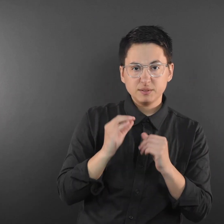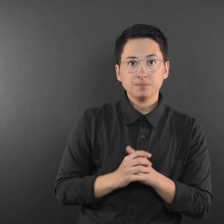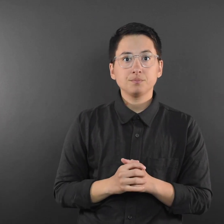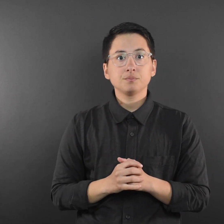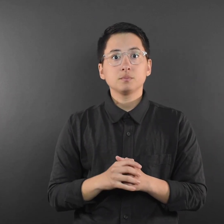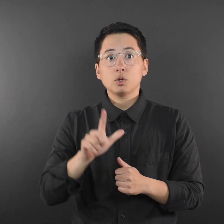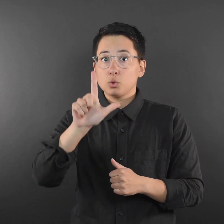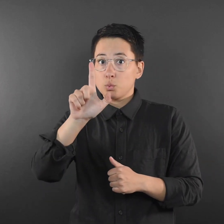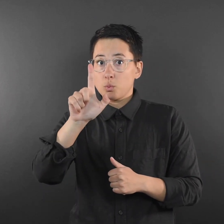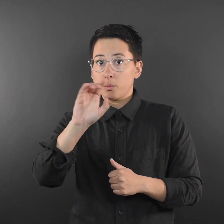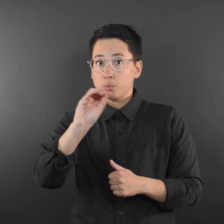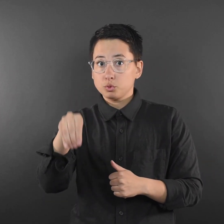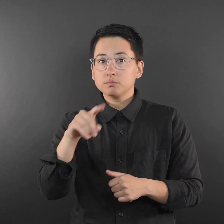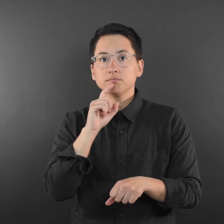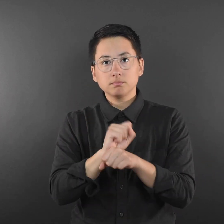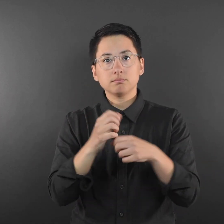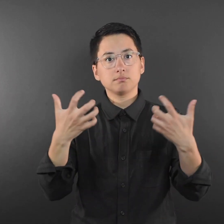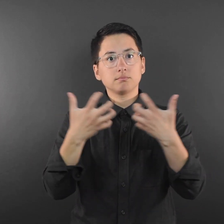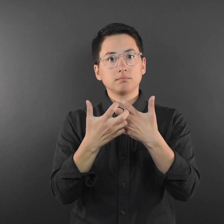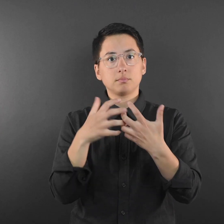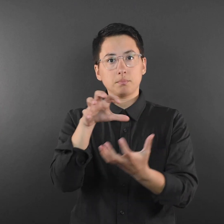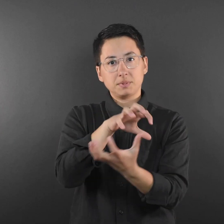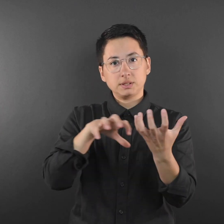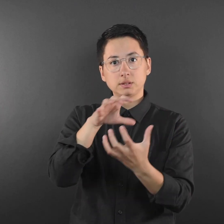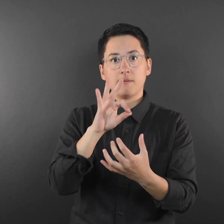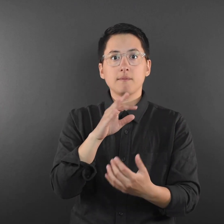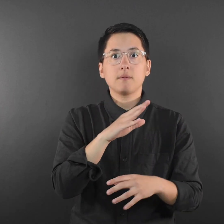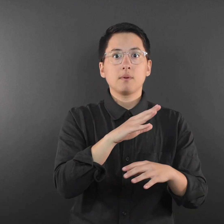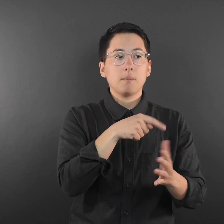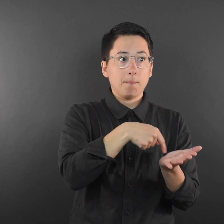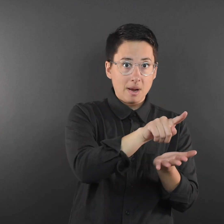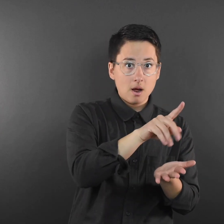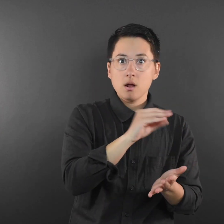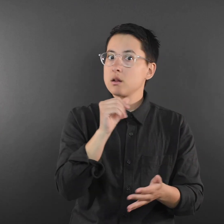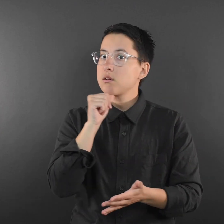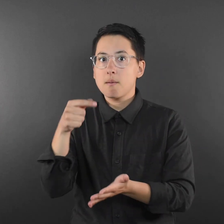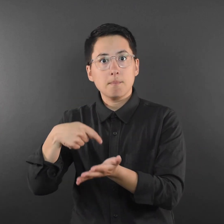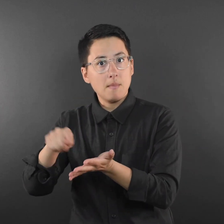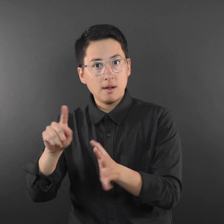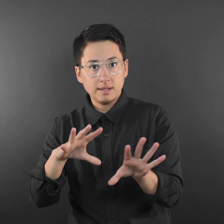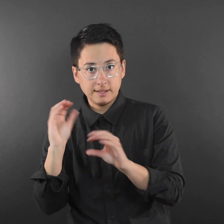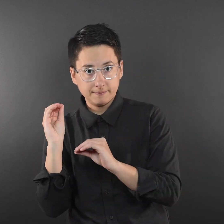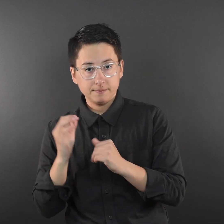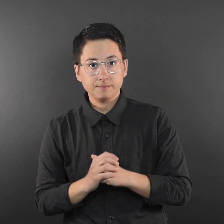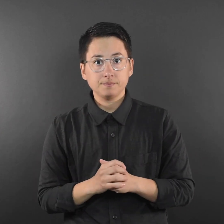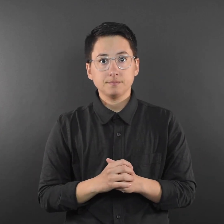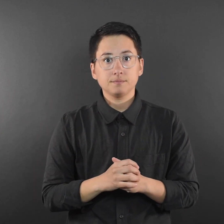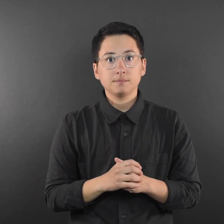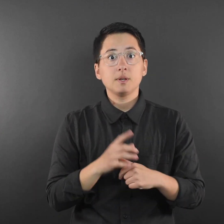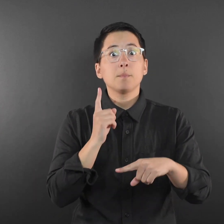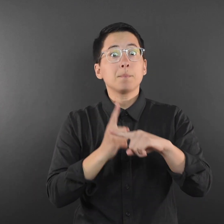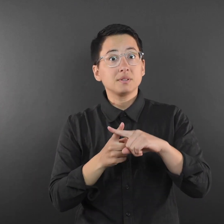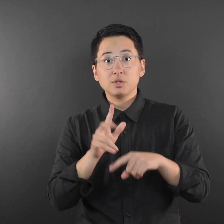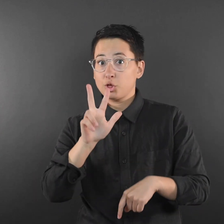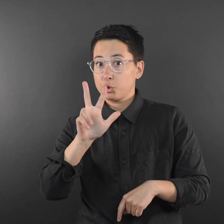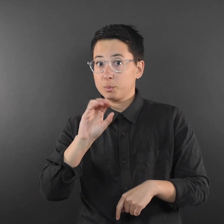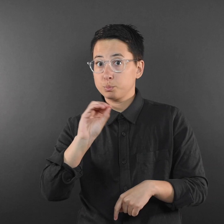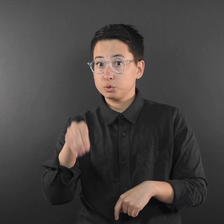21% who took a combination of paid and unpaid leave, and 3% who took no leave.